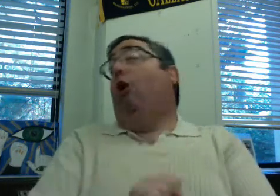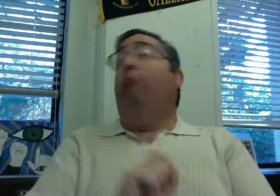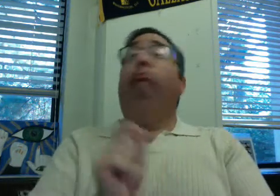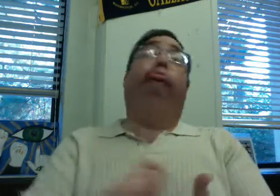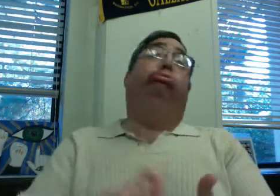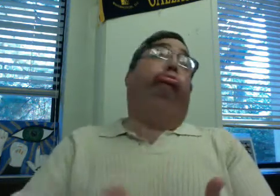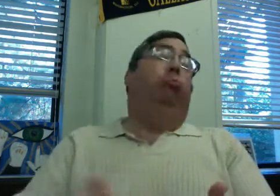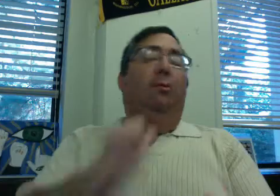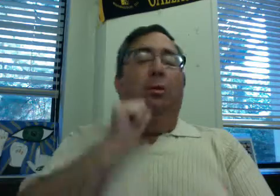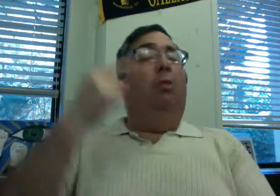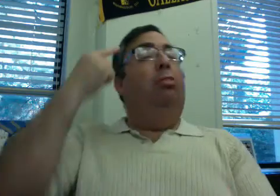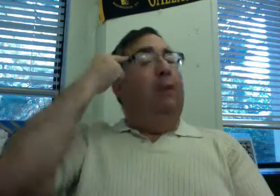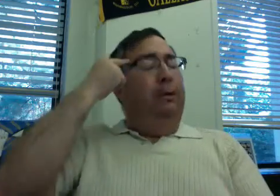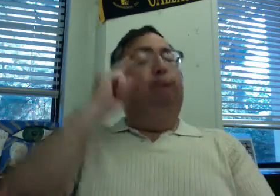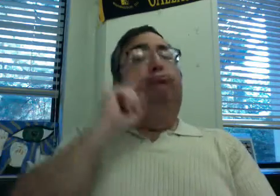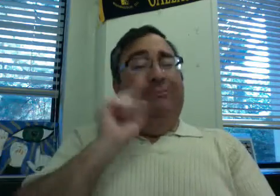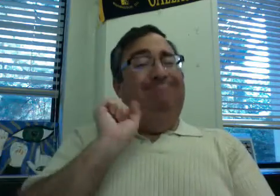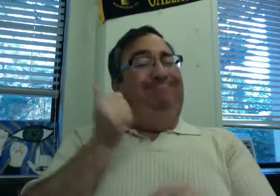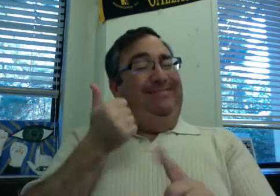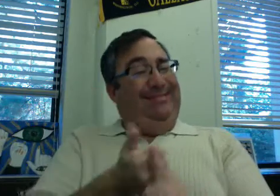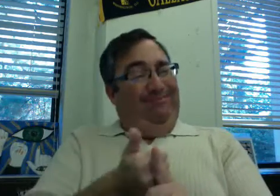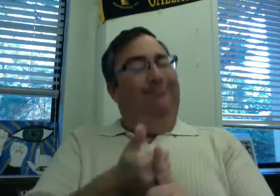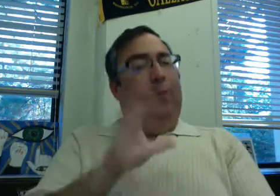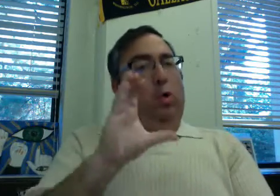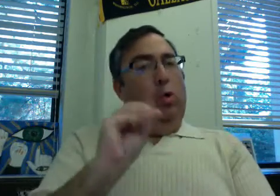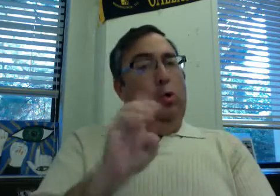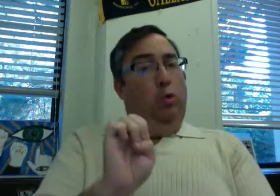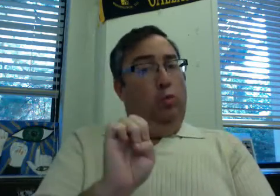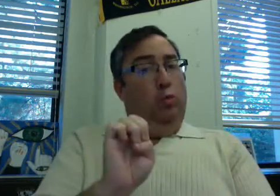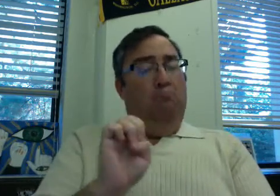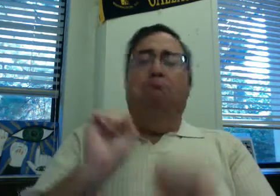We're so used to writing and using it everyday that we don't really stop to think of it as a code for the language.